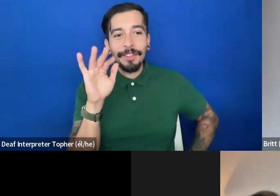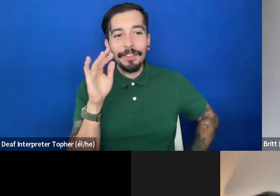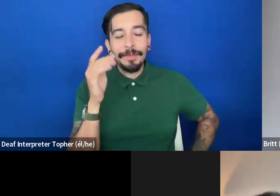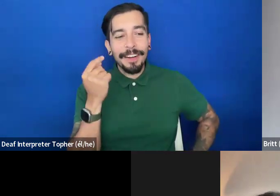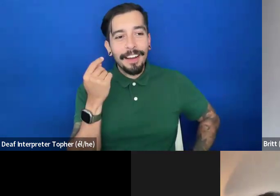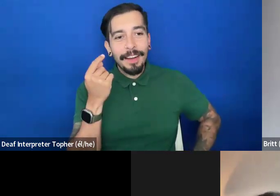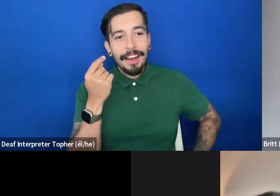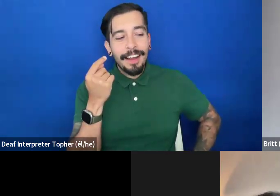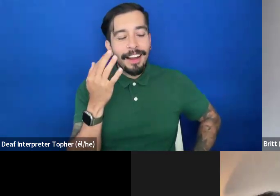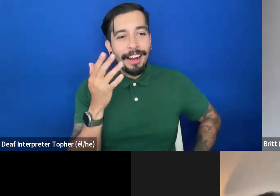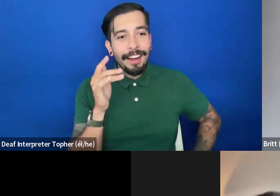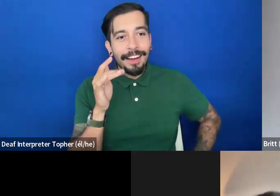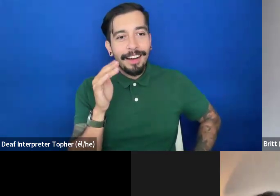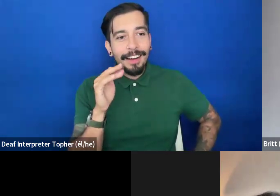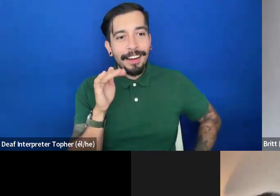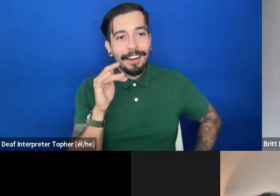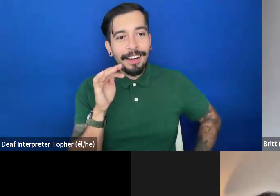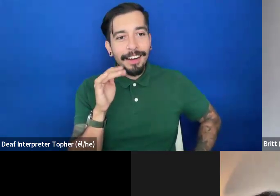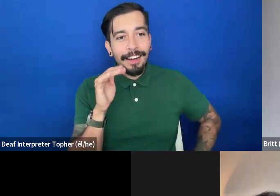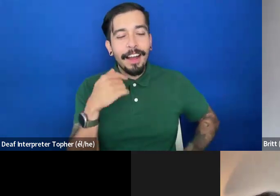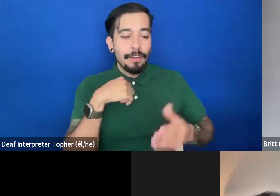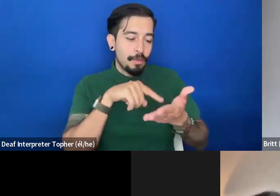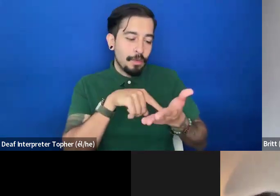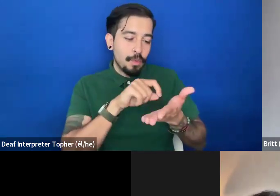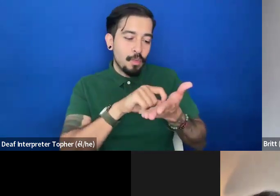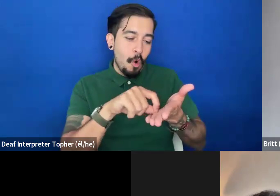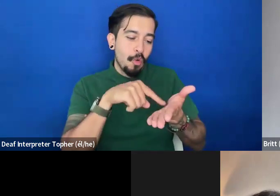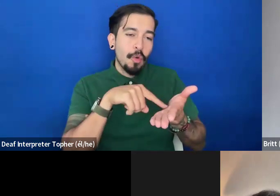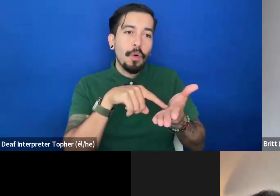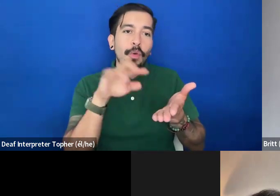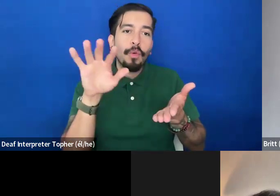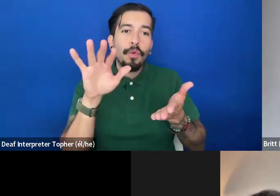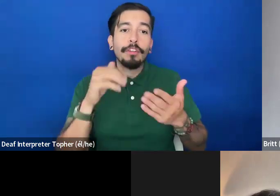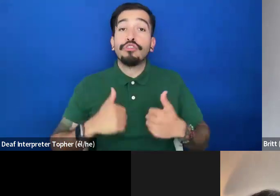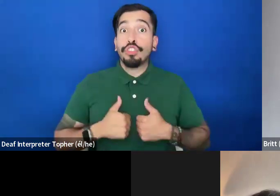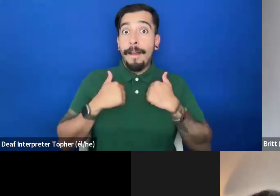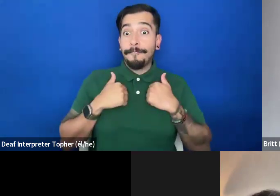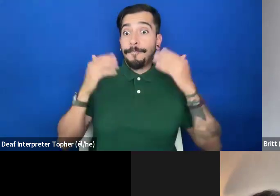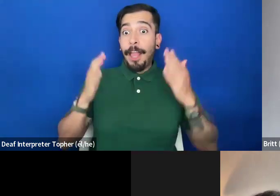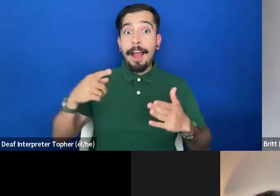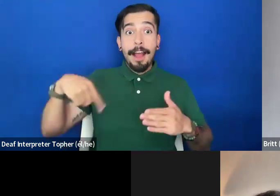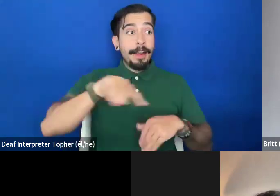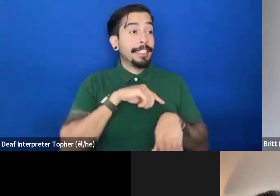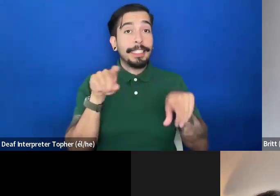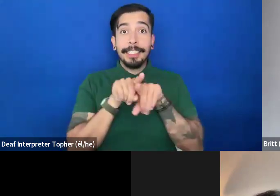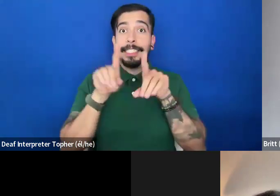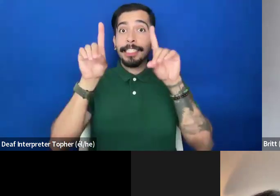our survival as disabled people, and how we care for each other reminds me so much about the wisdom